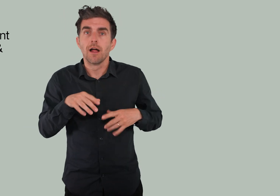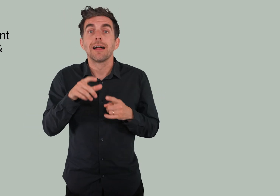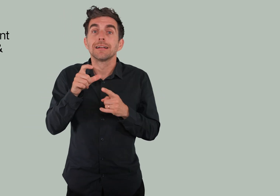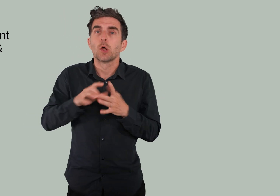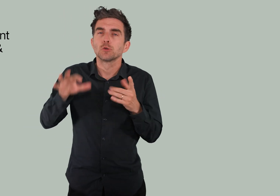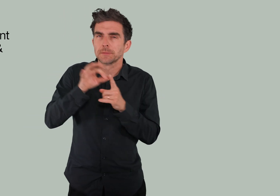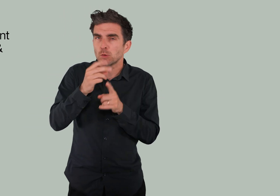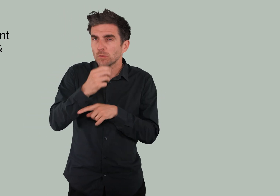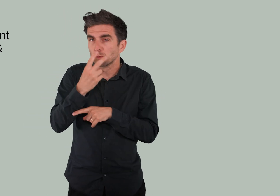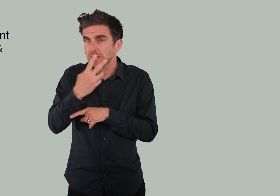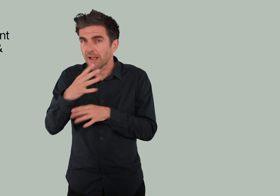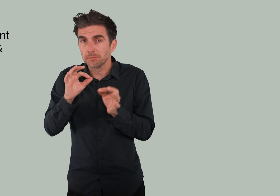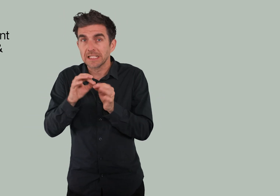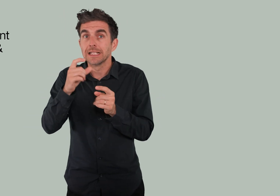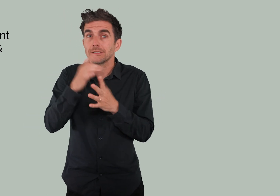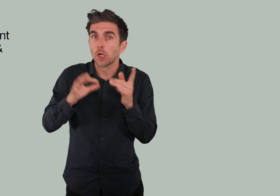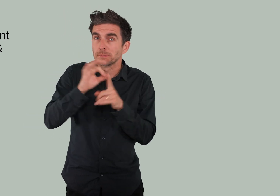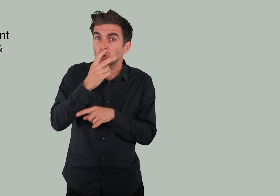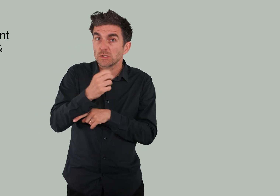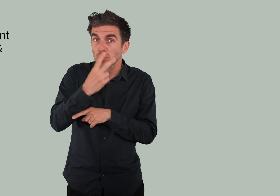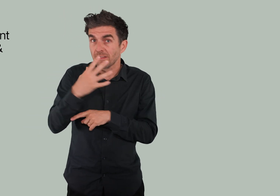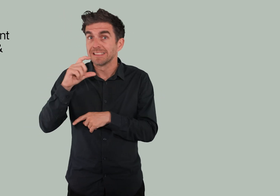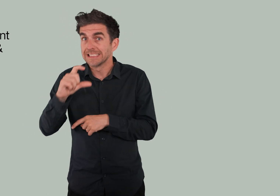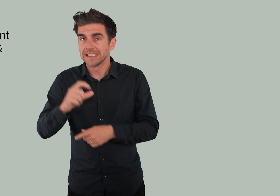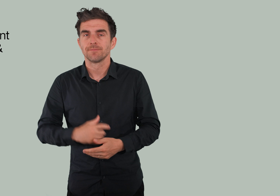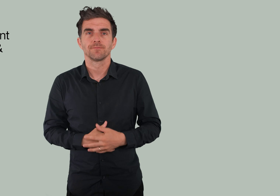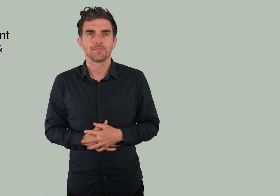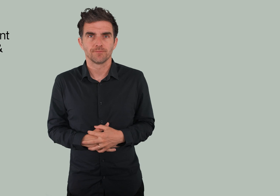(DWP, 2025b, DWP, 2025c).